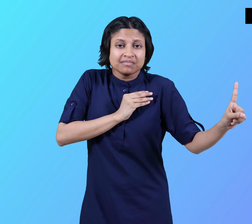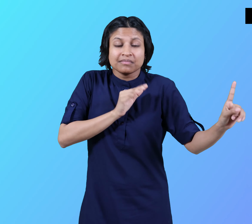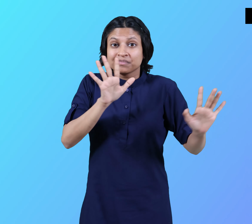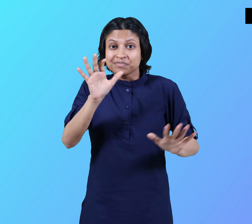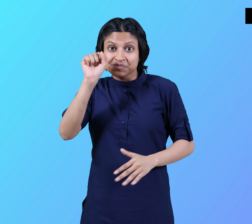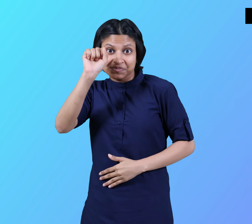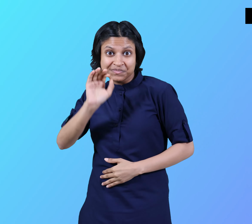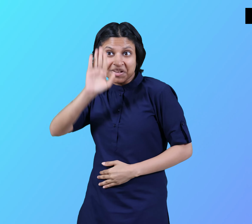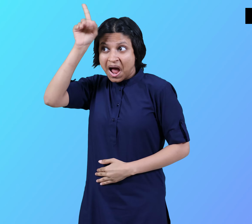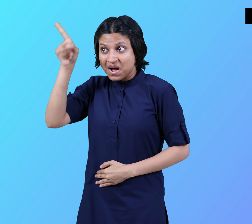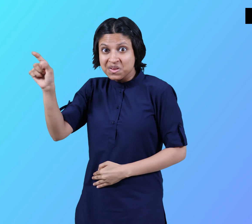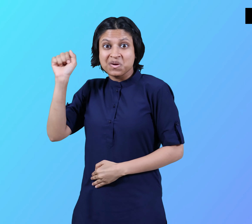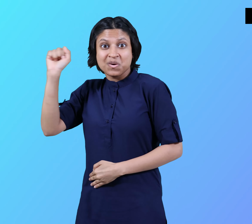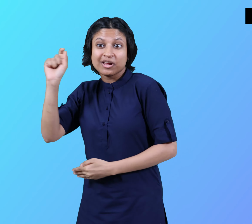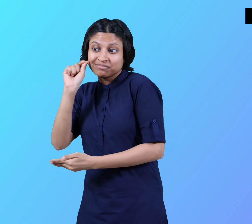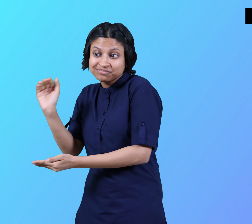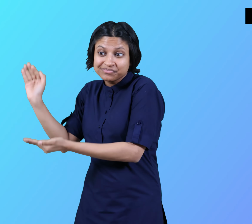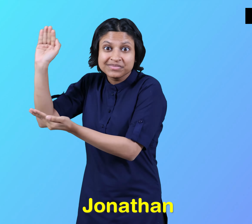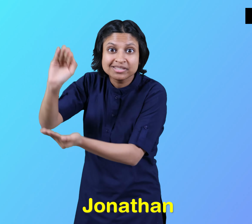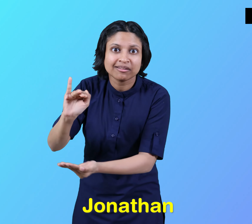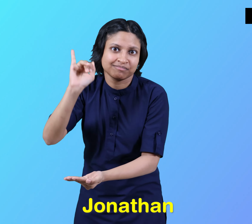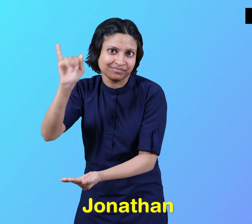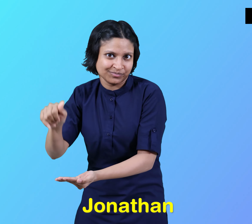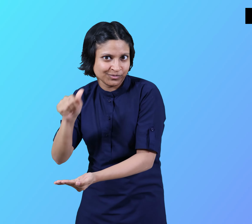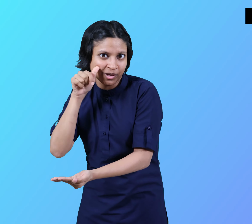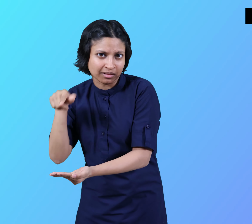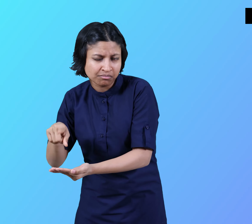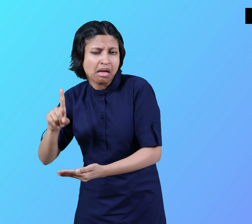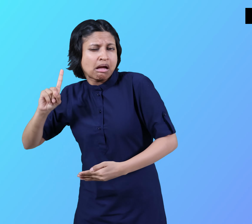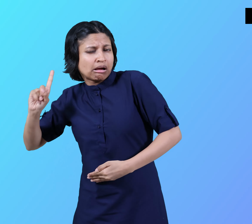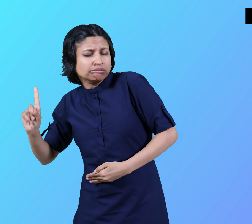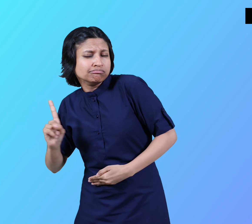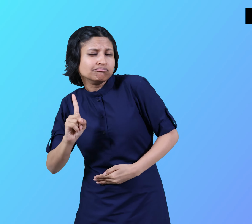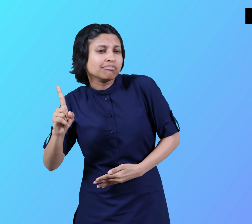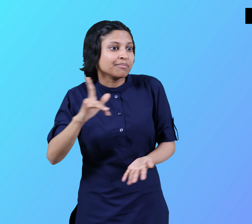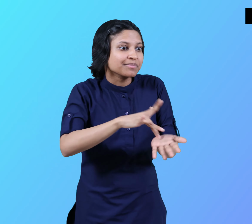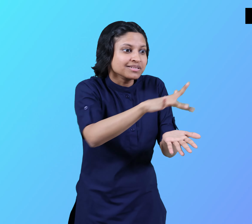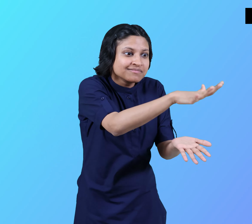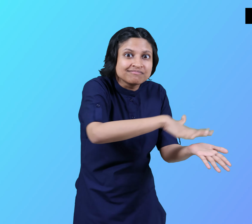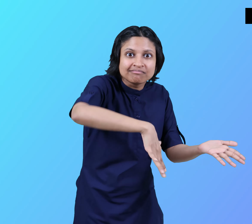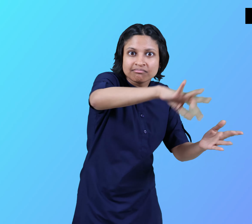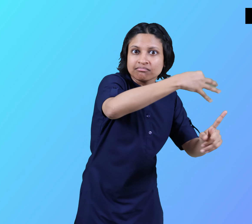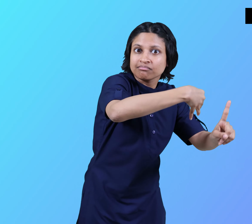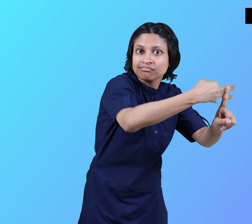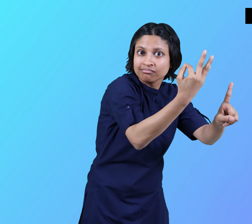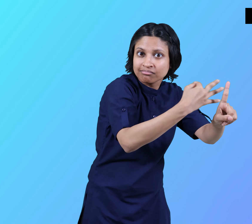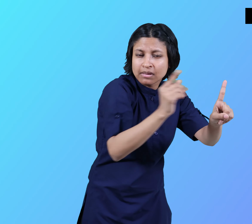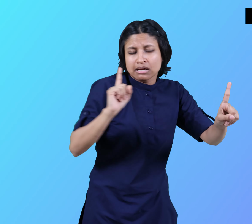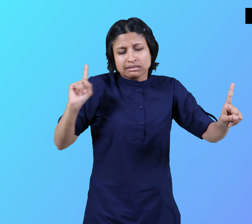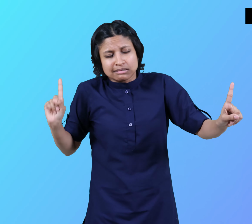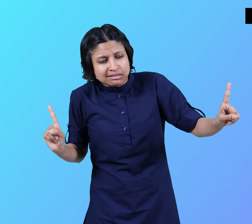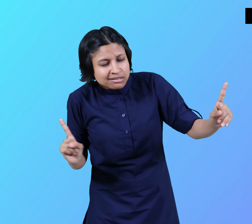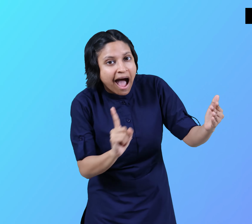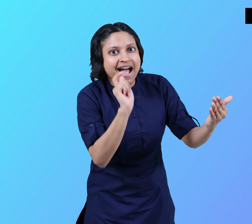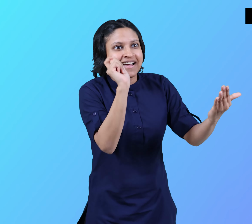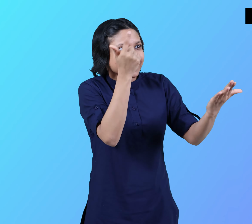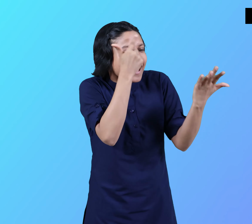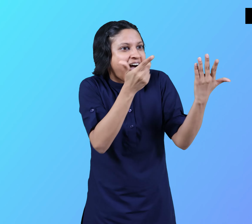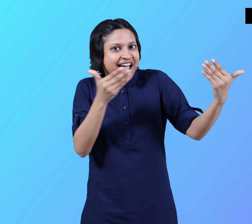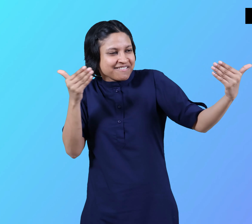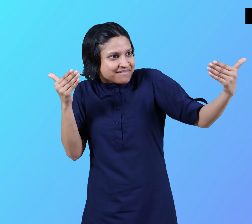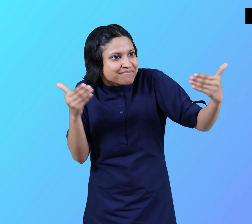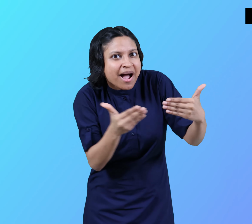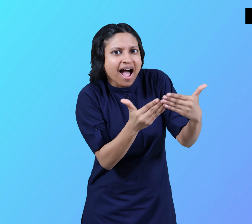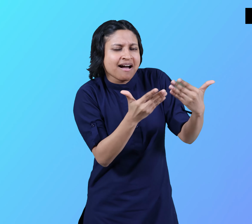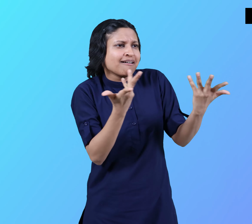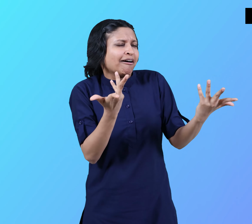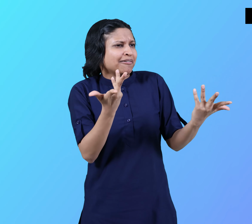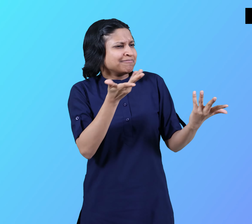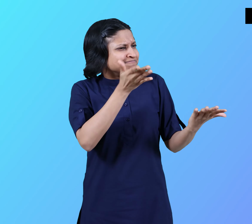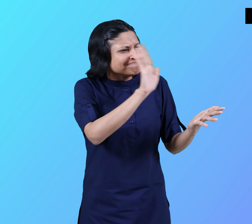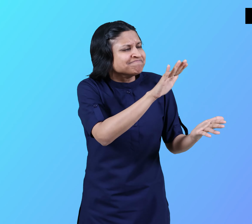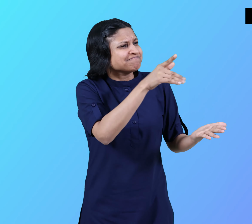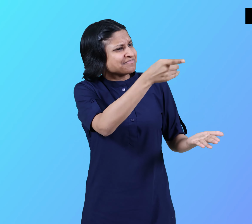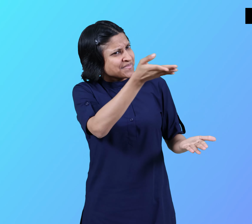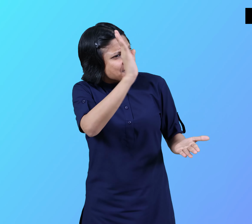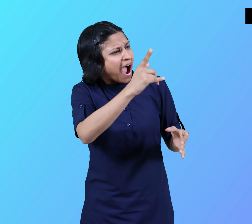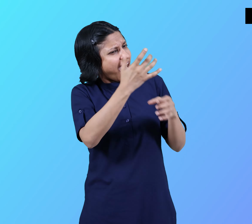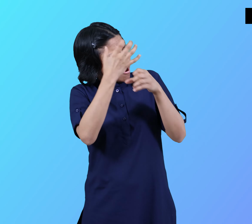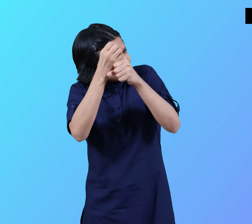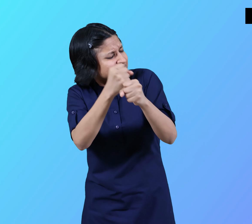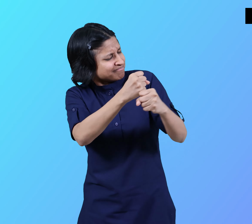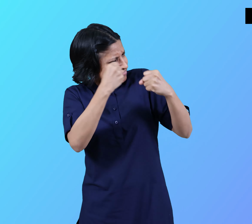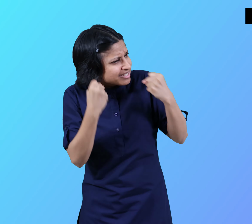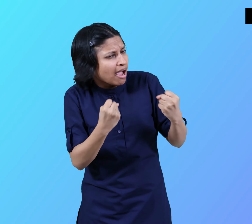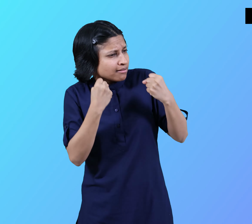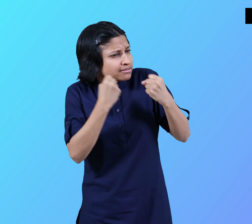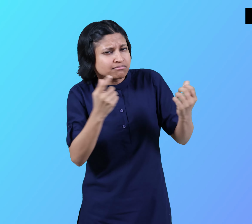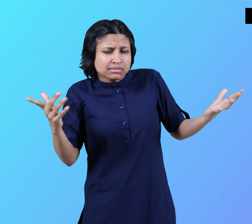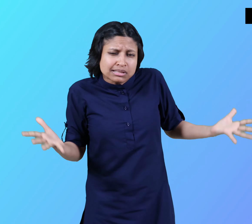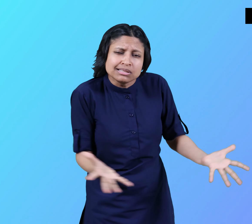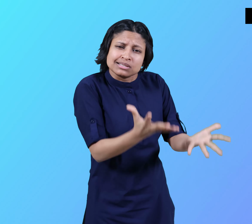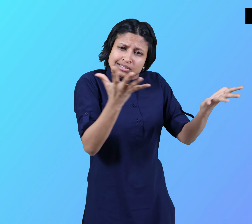But Saul’s son Jonathan went to see David at Horesh and helped him to find strength in God.